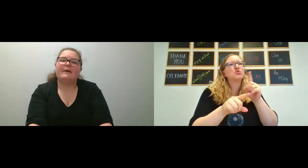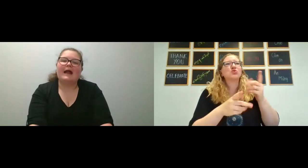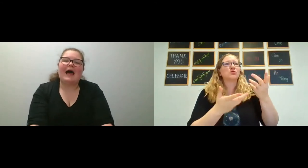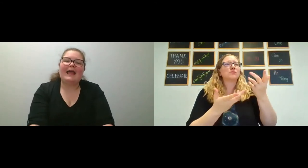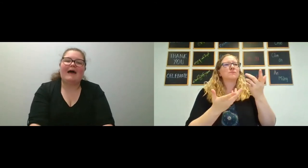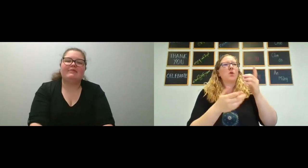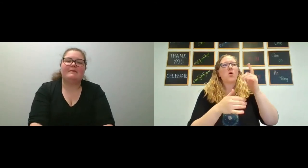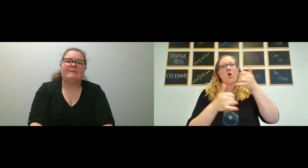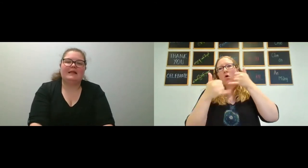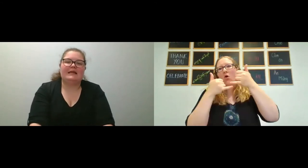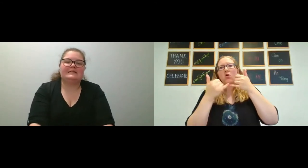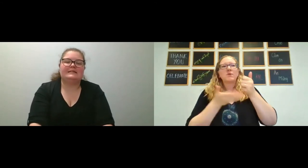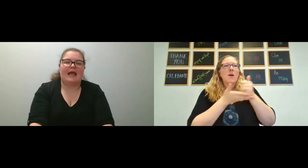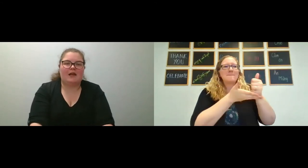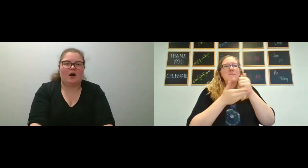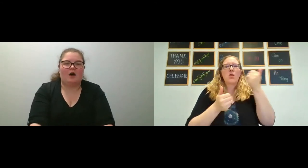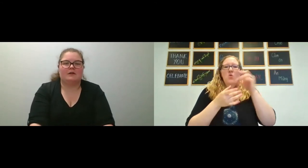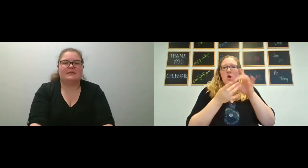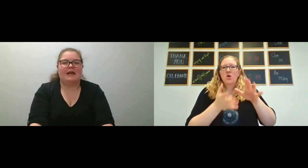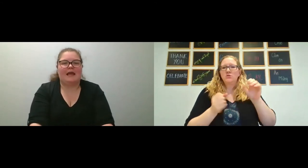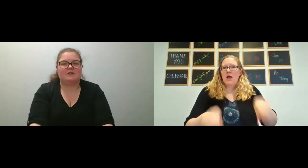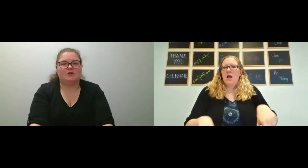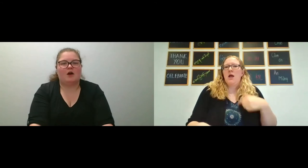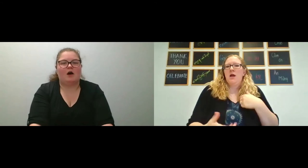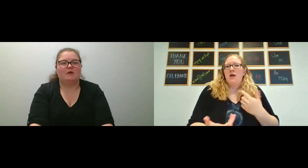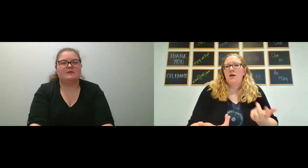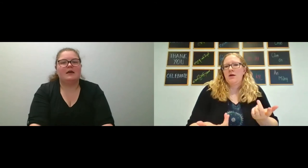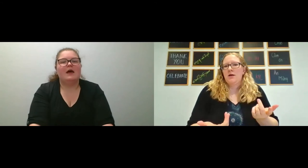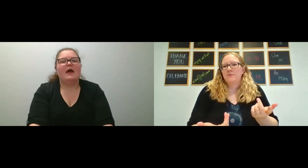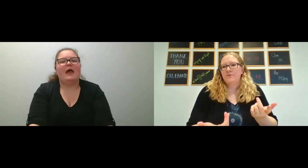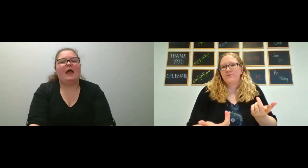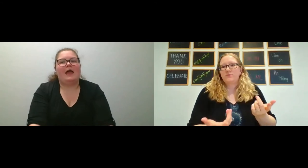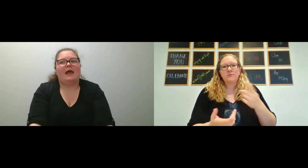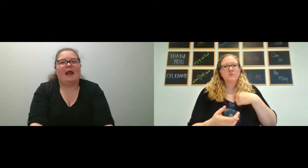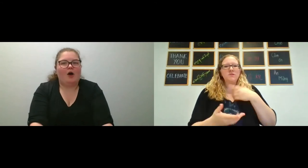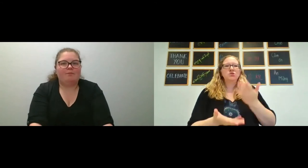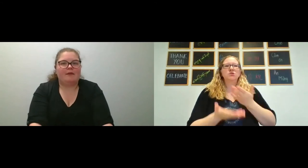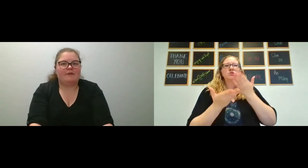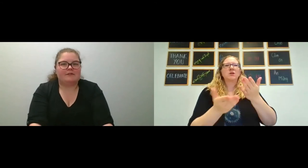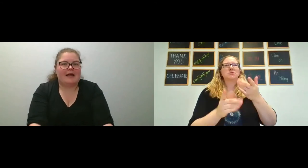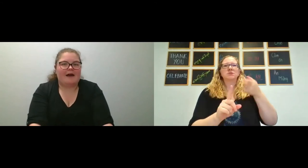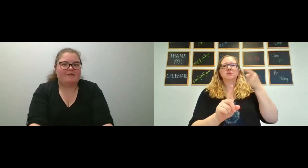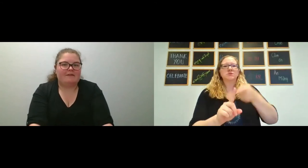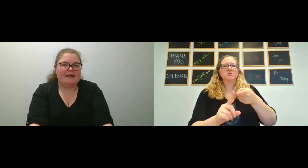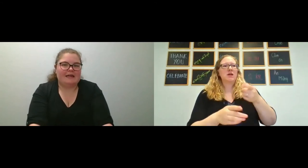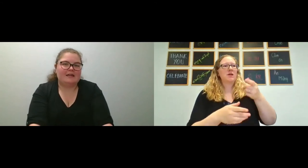but I have the ability to take calls and answer calls and help the other staff if needed.